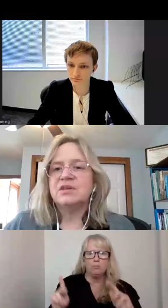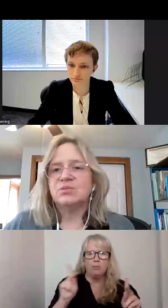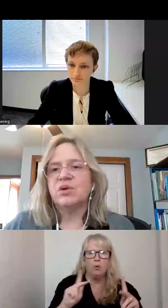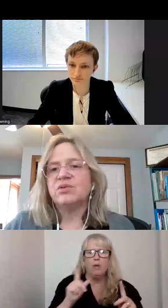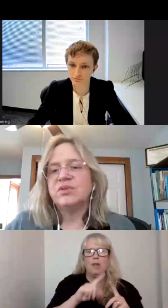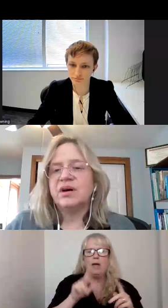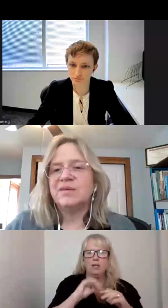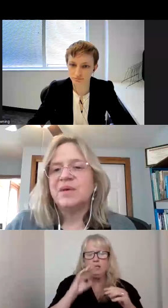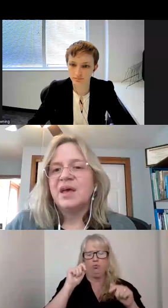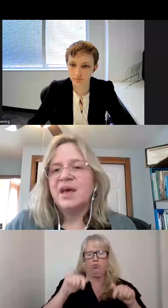THESE ROLES.